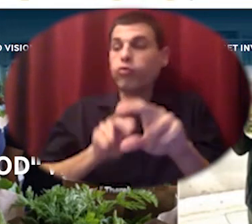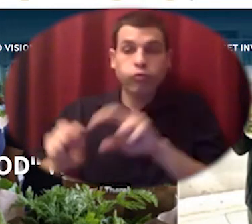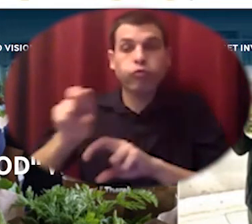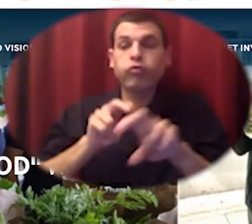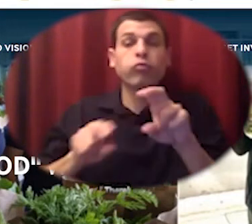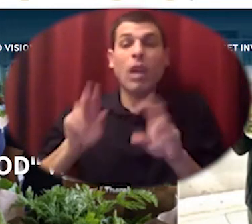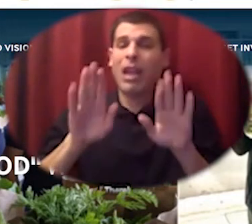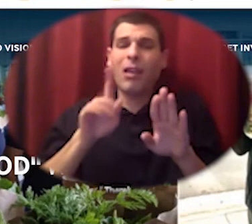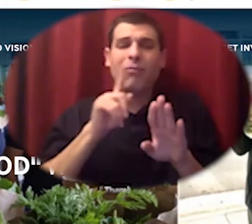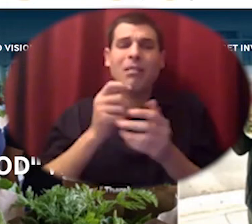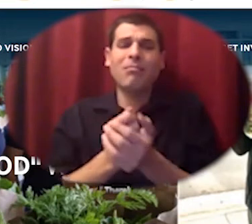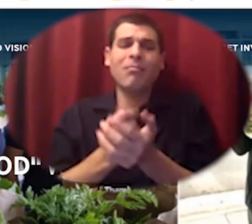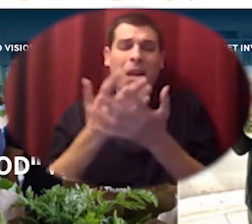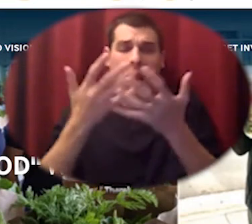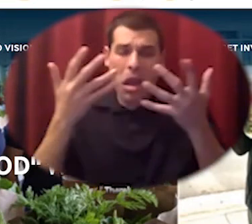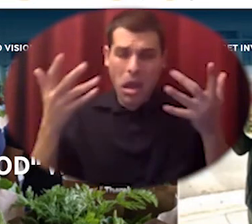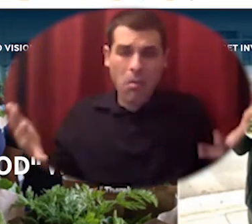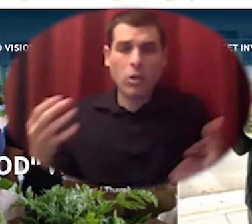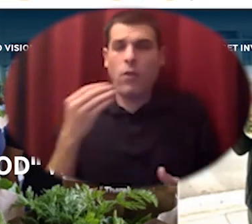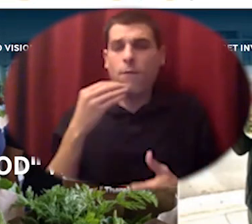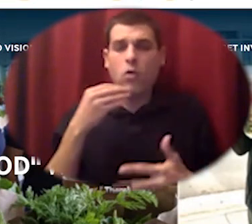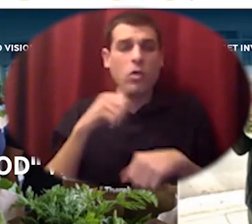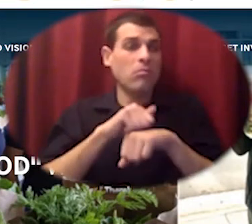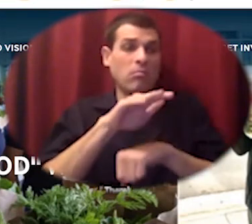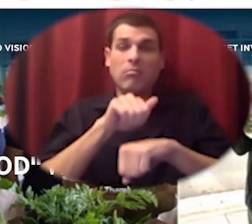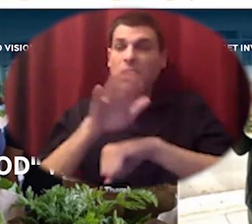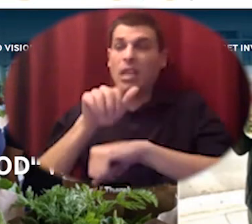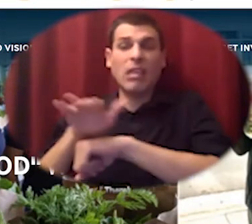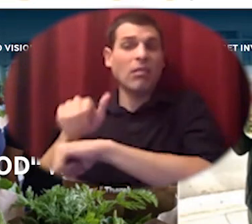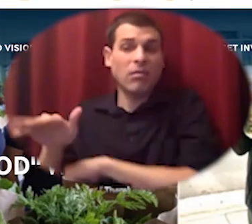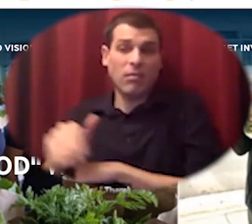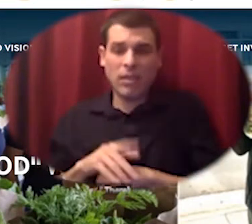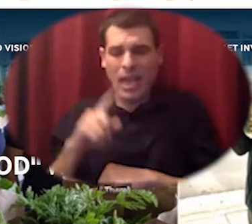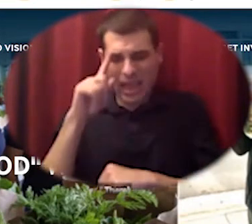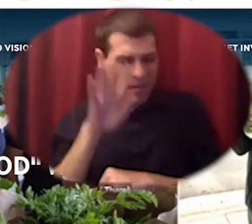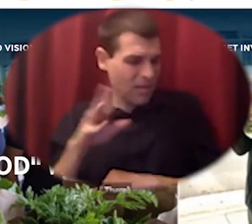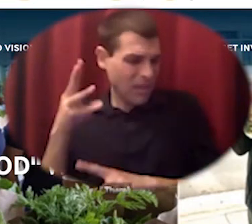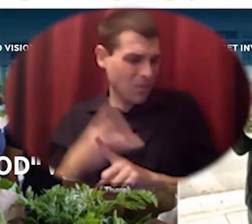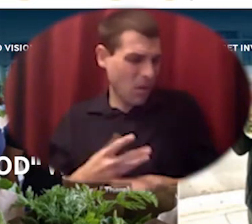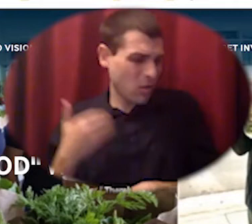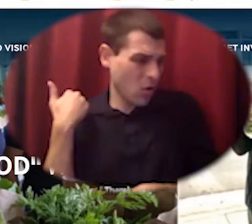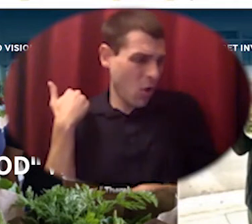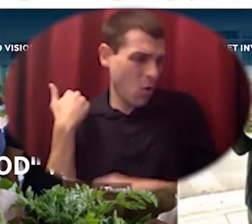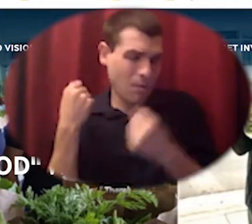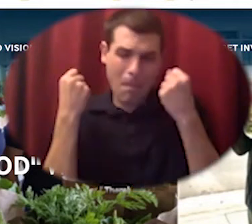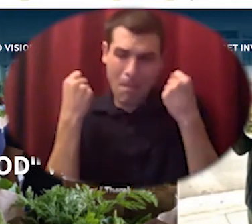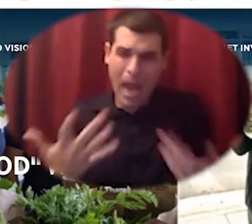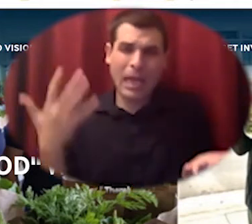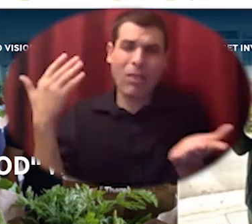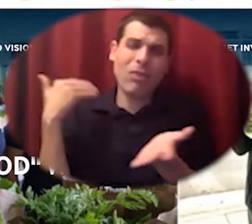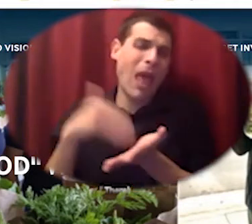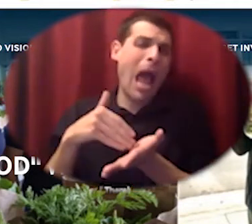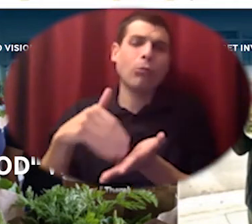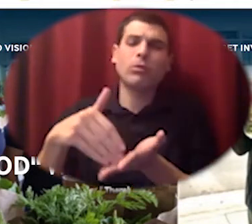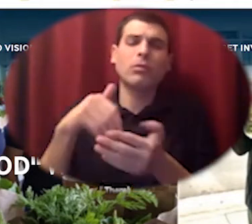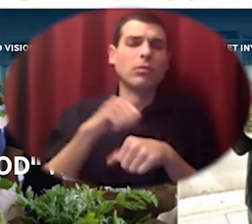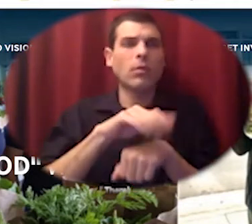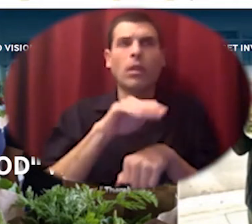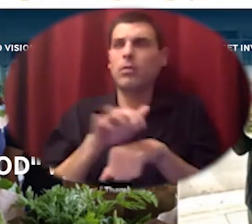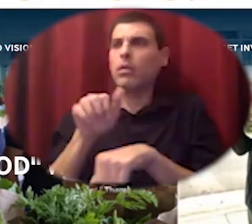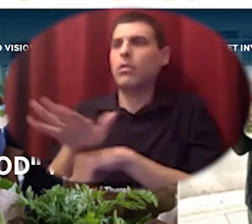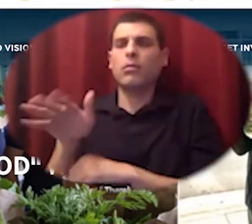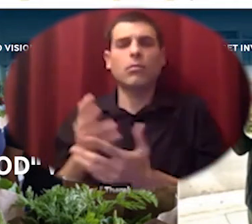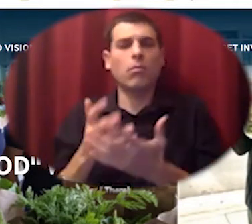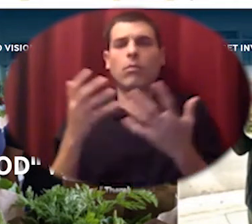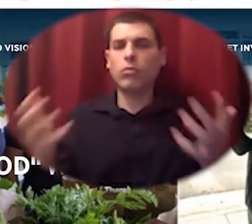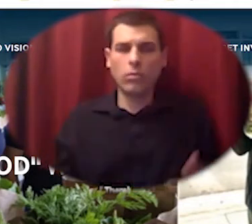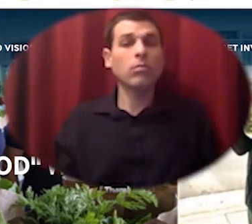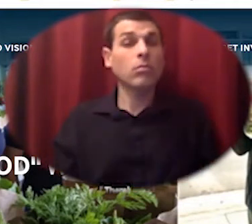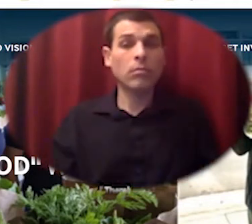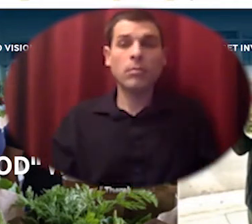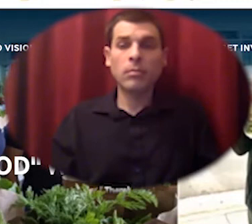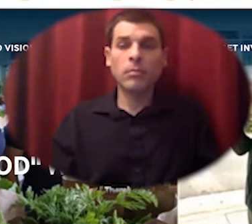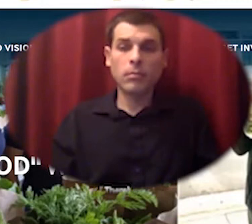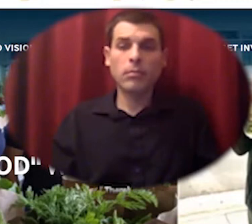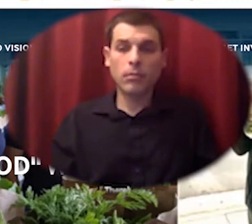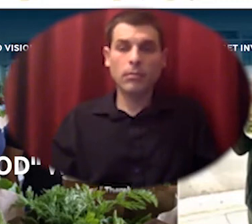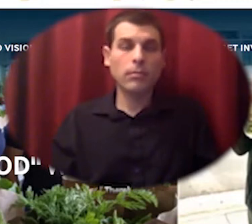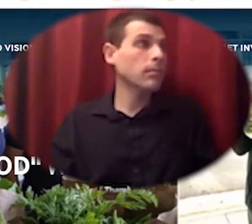of produce was that six months ago they'd moved thousands so they've done quite a bit since then